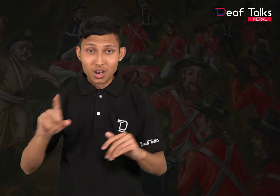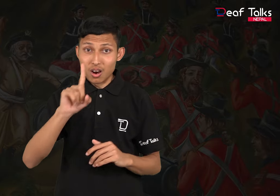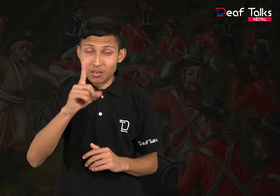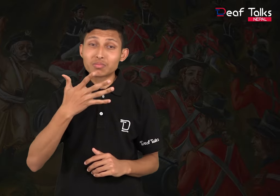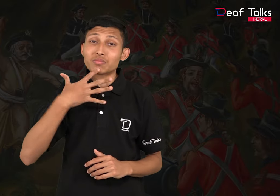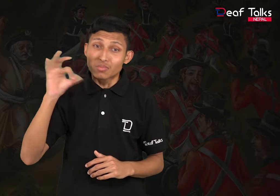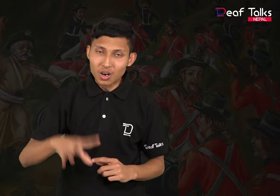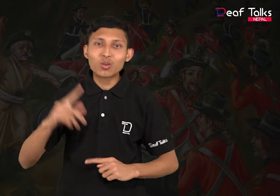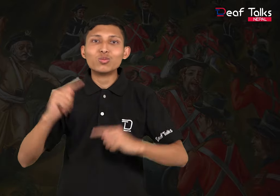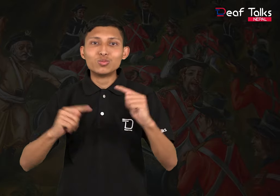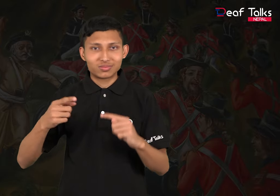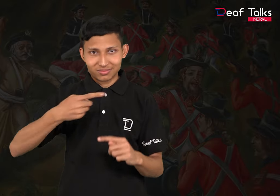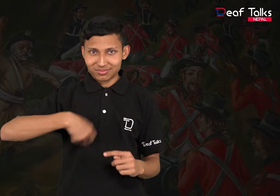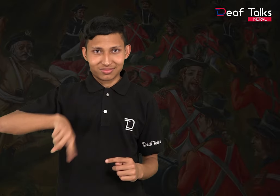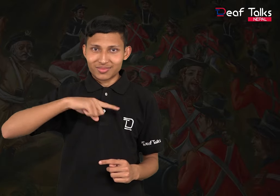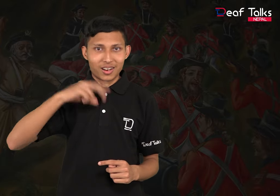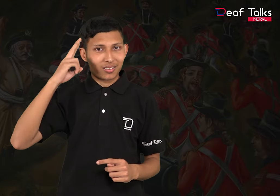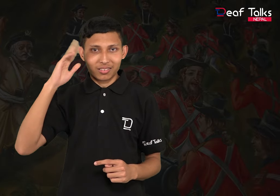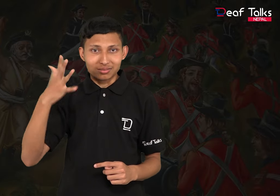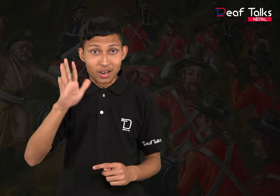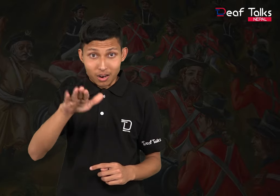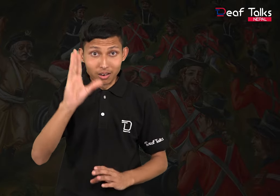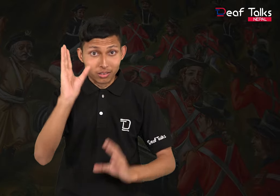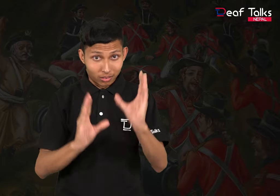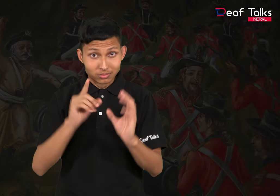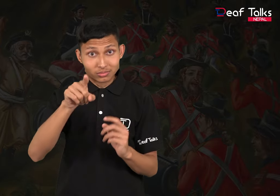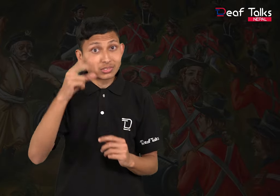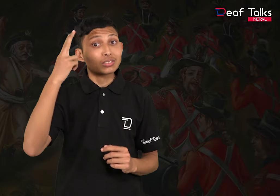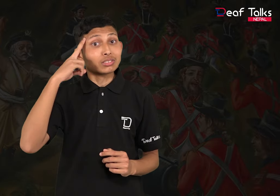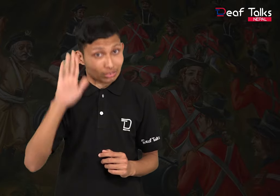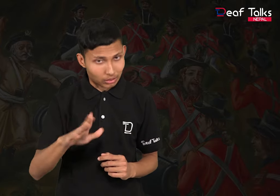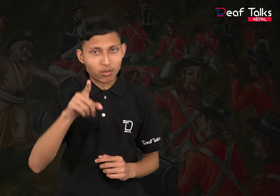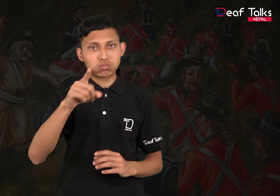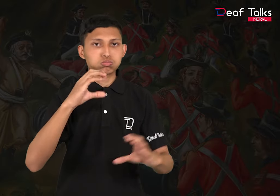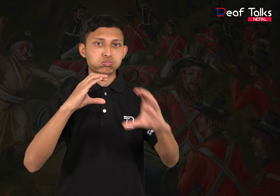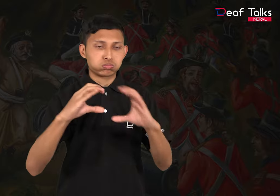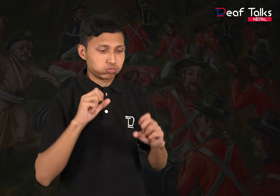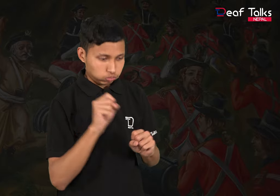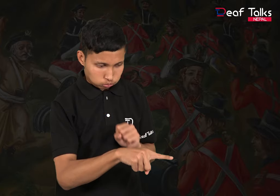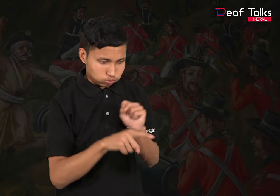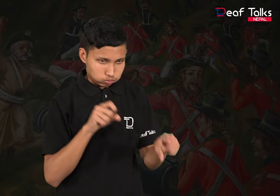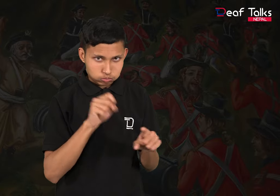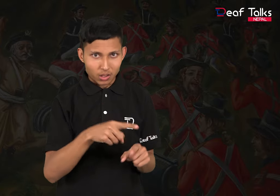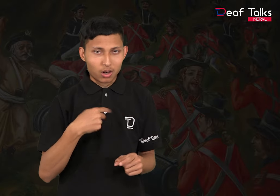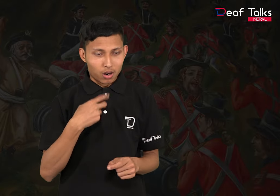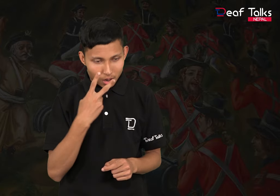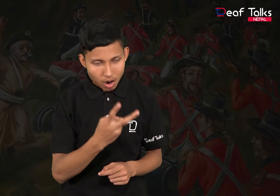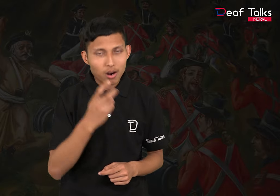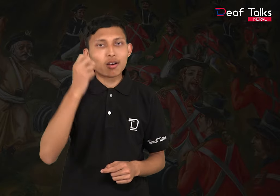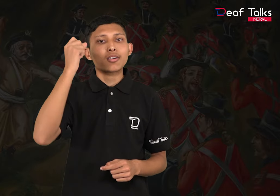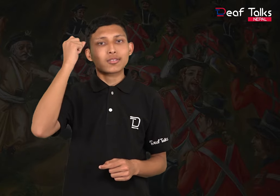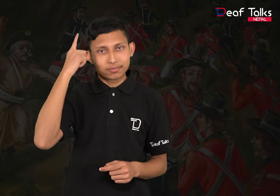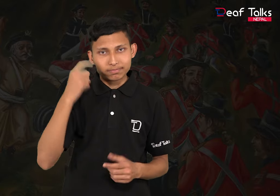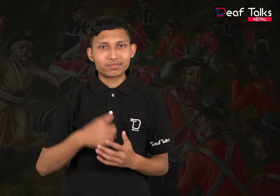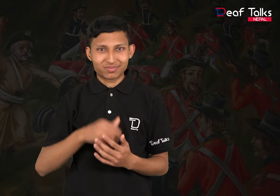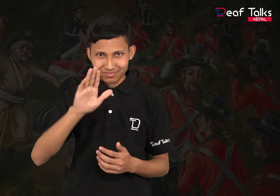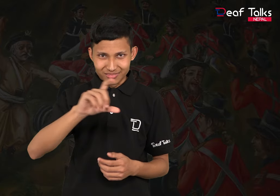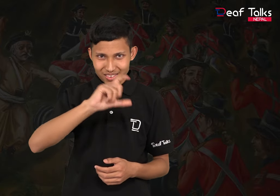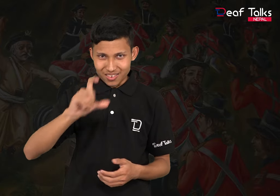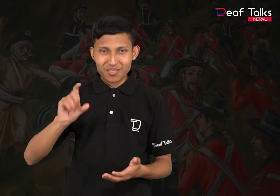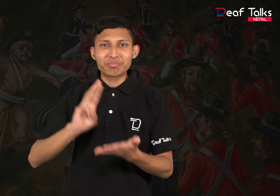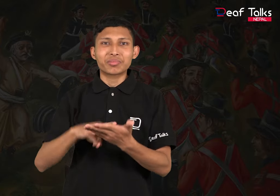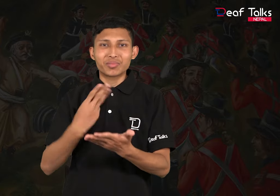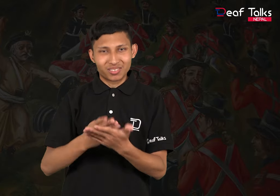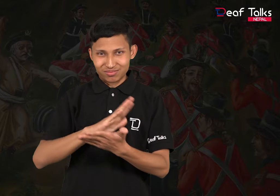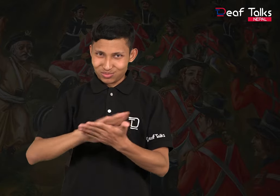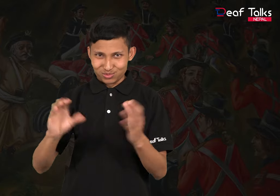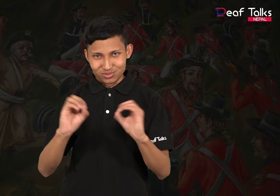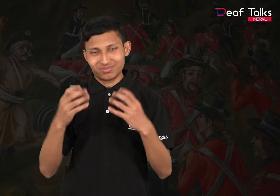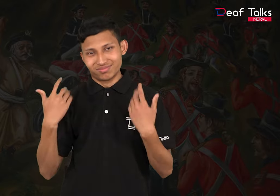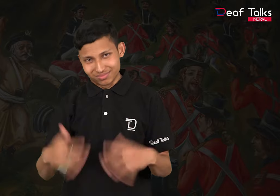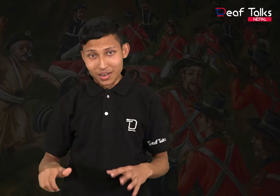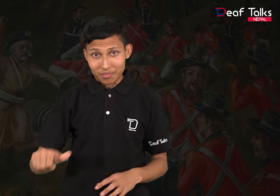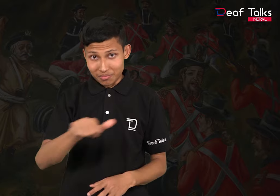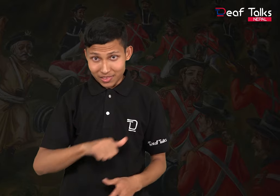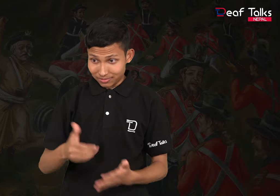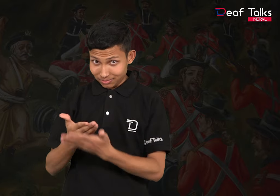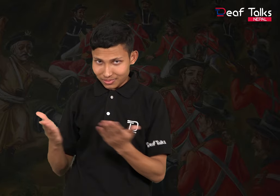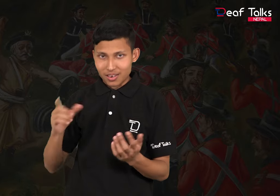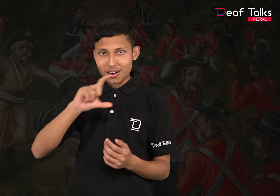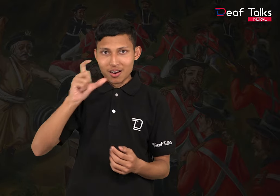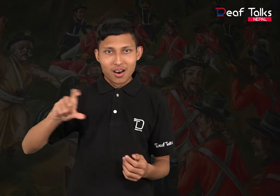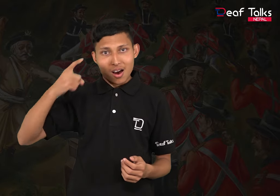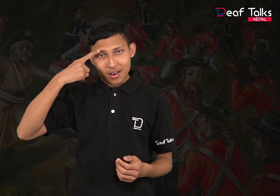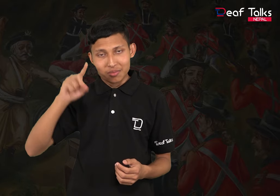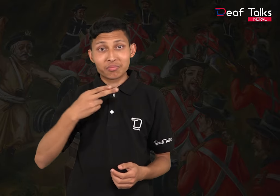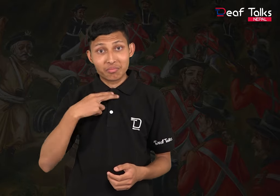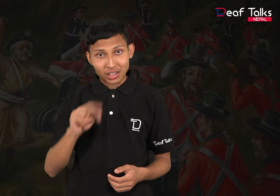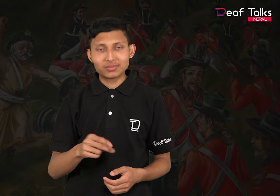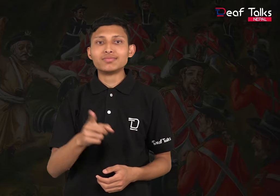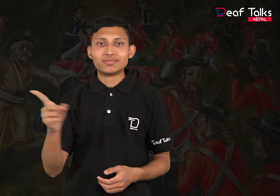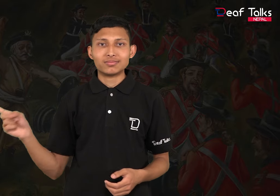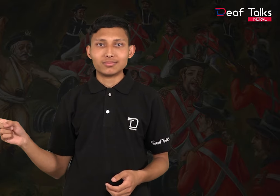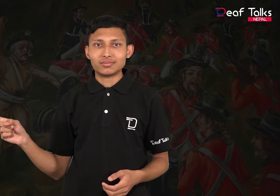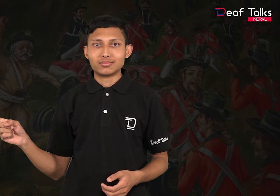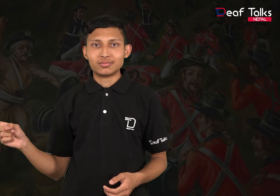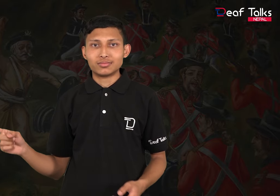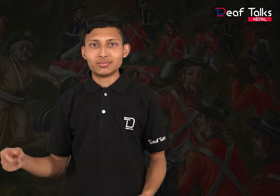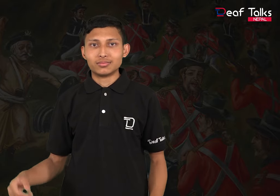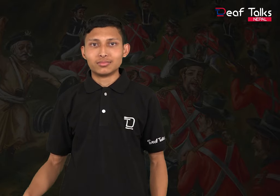But we don't know which one has an exact meaning but we people love our country's name.